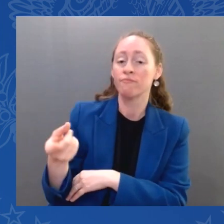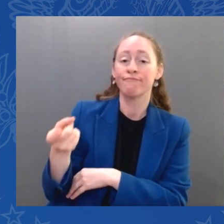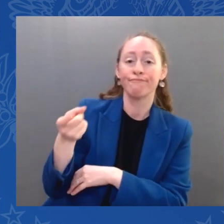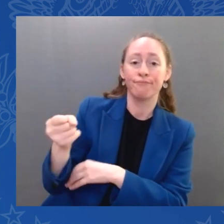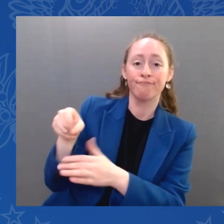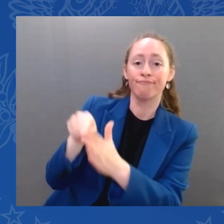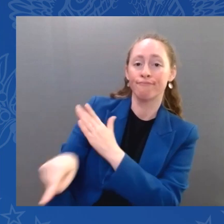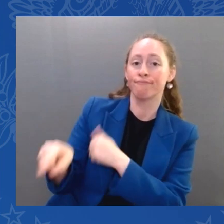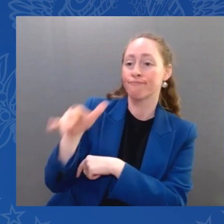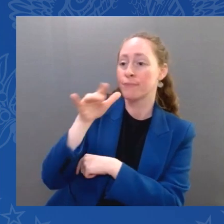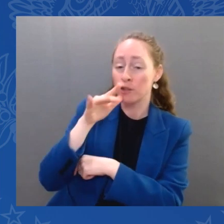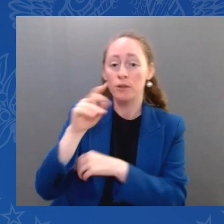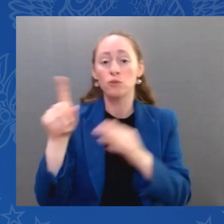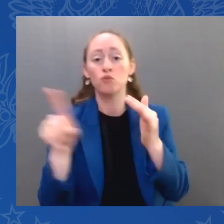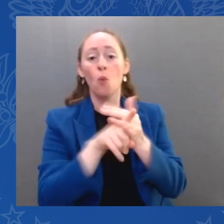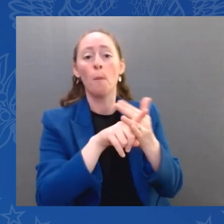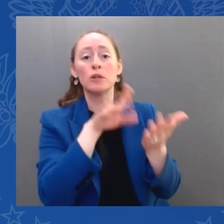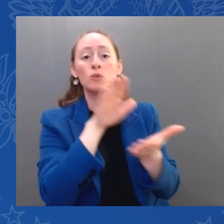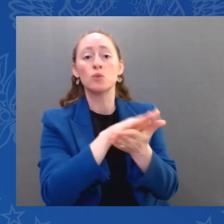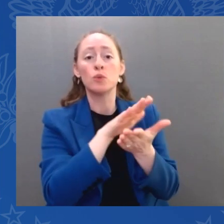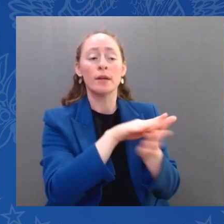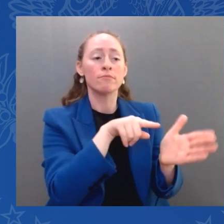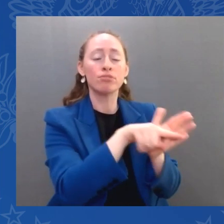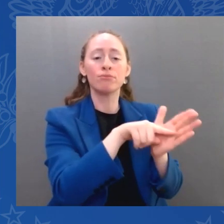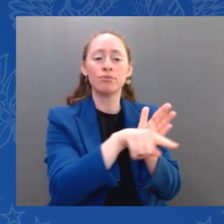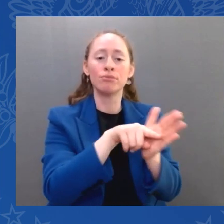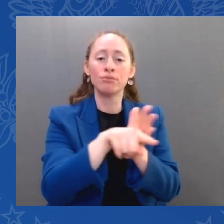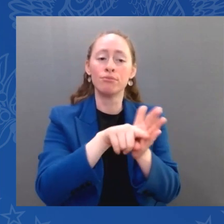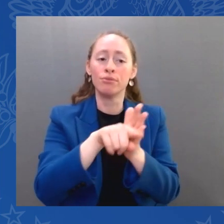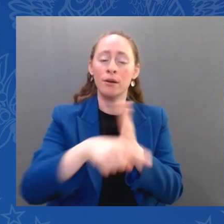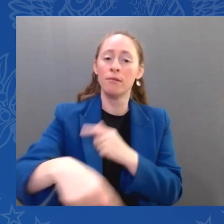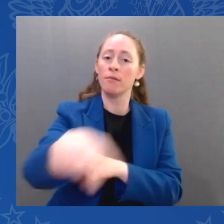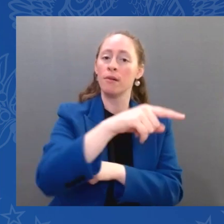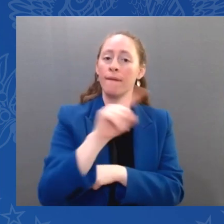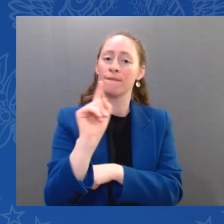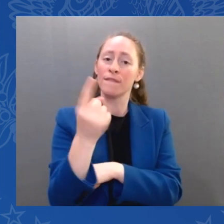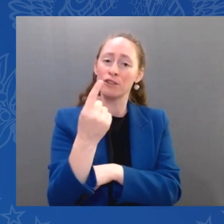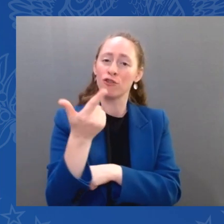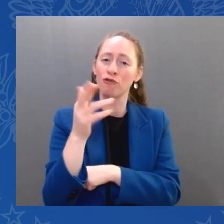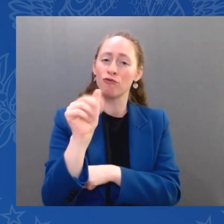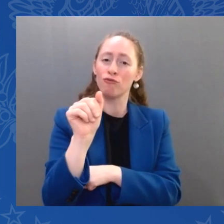If you own a weapon, you have a responsibility to secure it and keep it under lock and key.